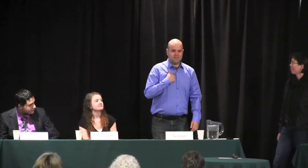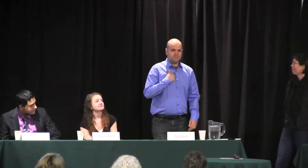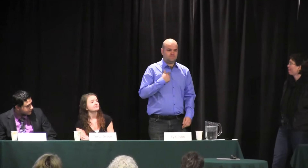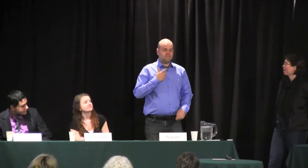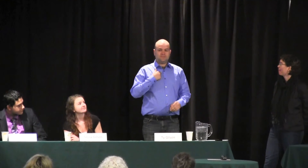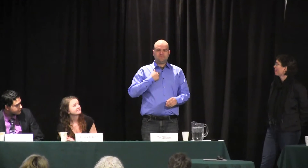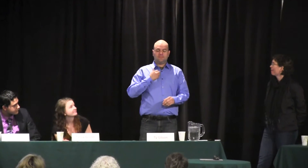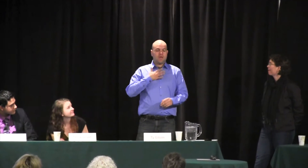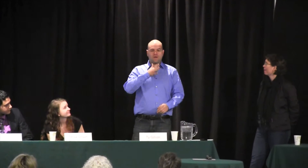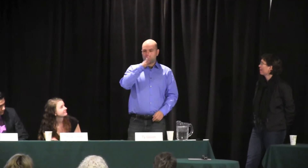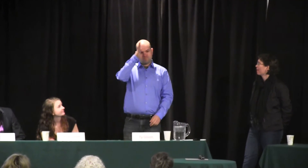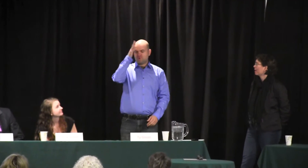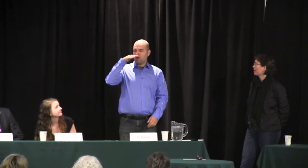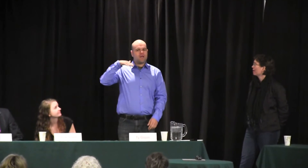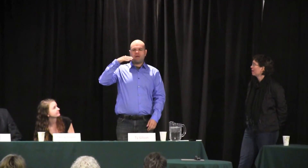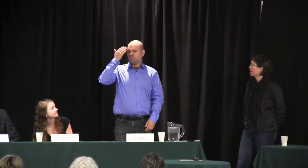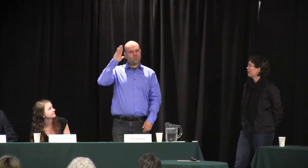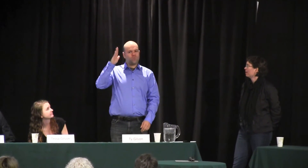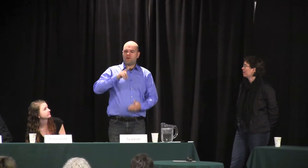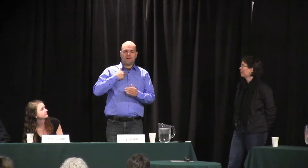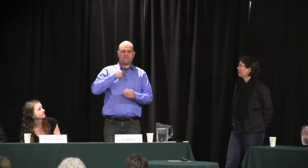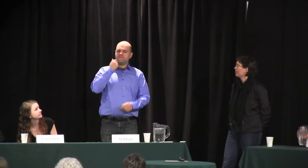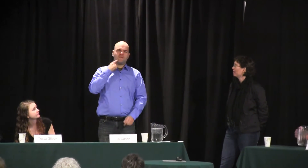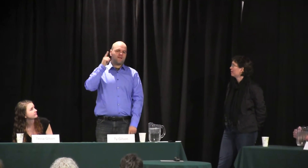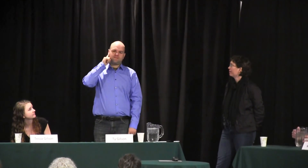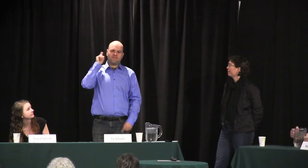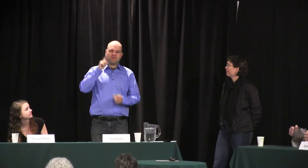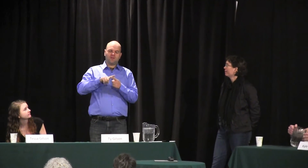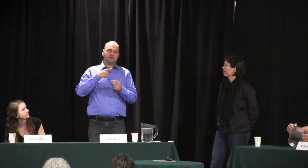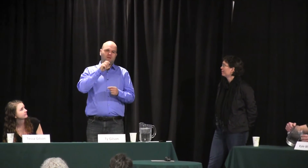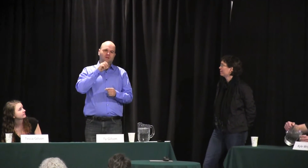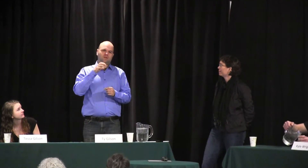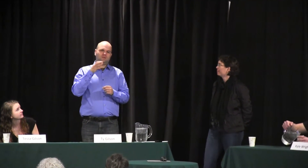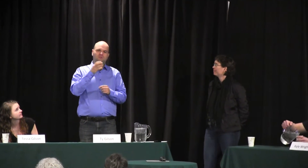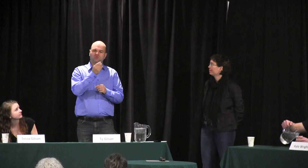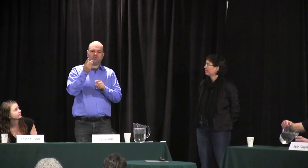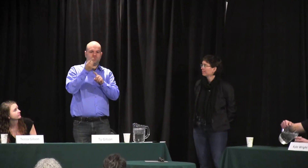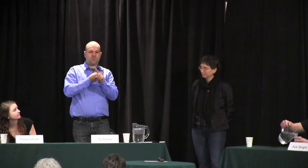Ty: Well, for me, my mom and dad didn't know that I was deaf